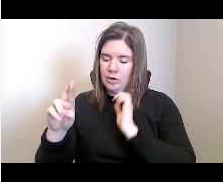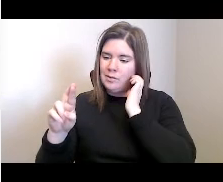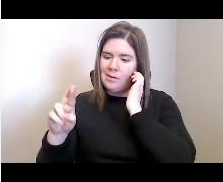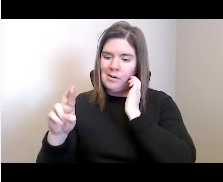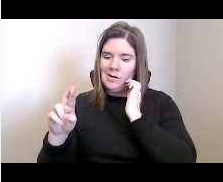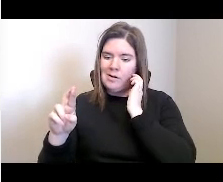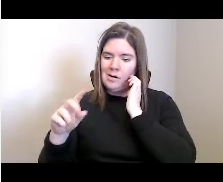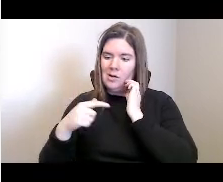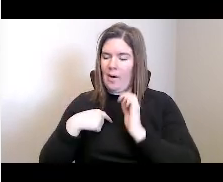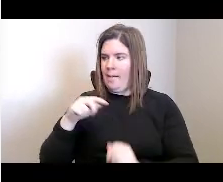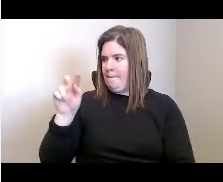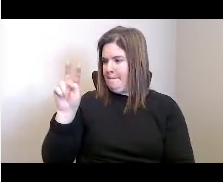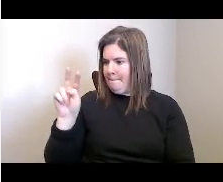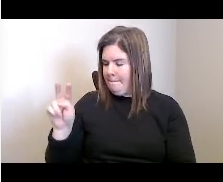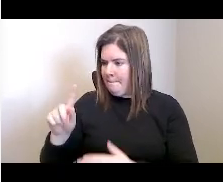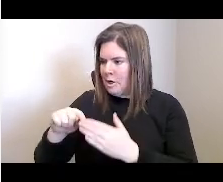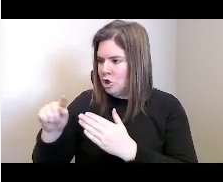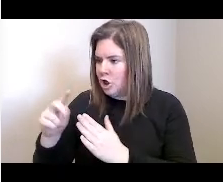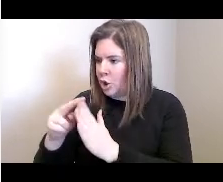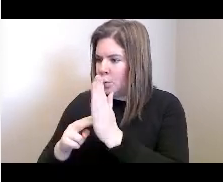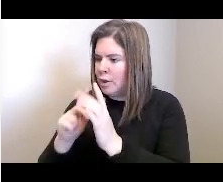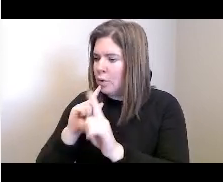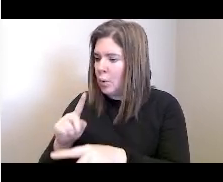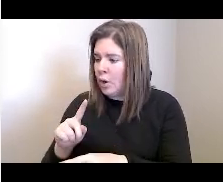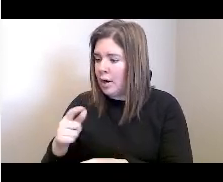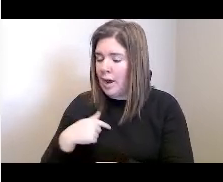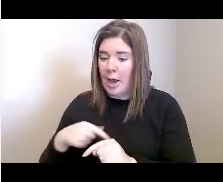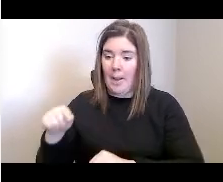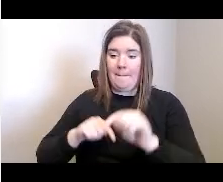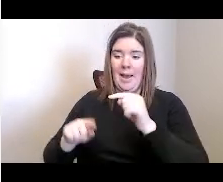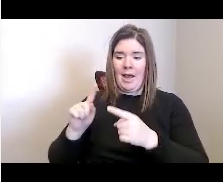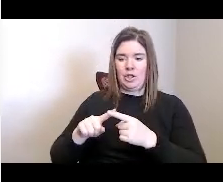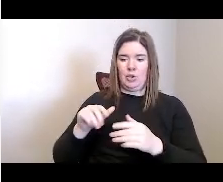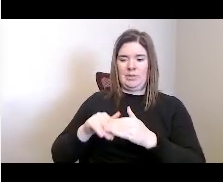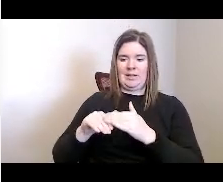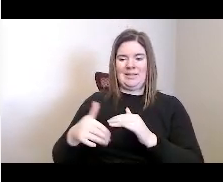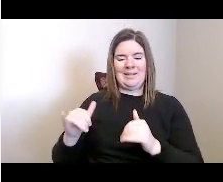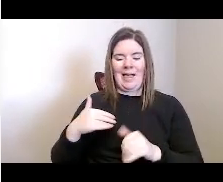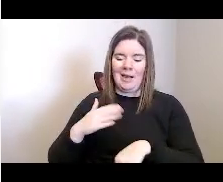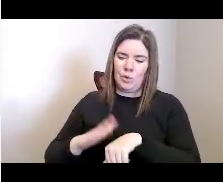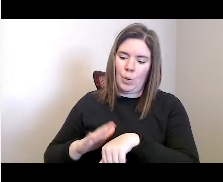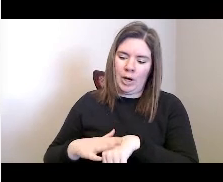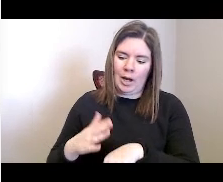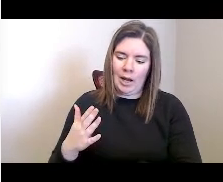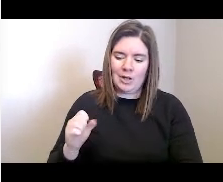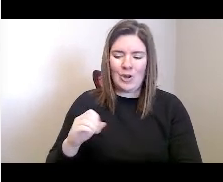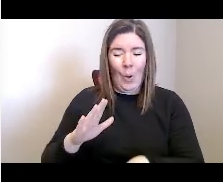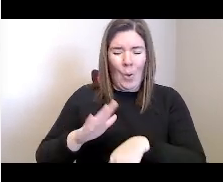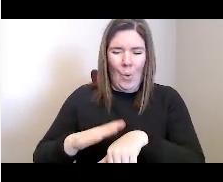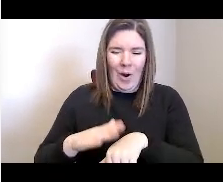If I go back to the accessibility, it still has that warning. So, warnings are just that. They're going to tell you things that you might